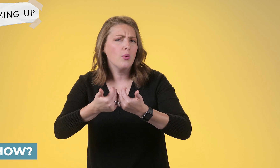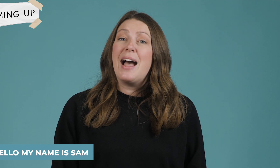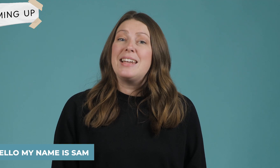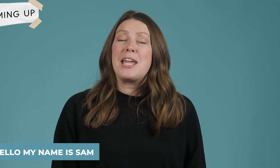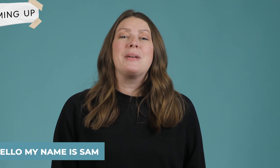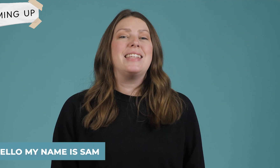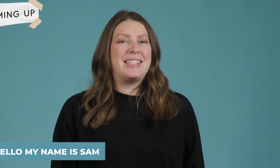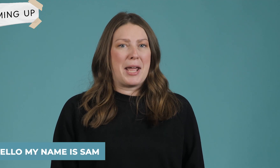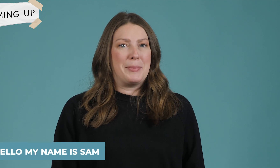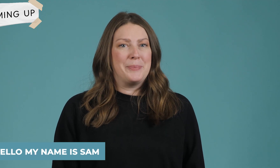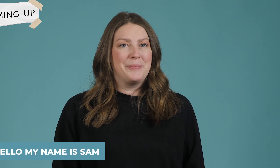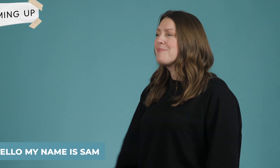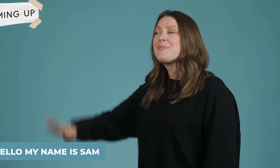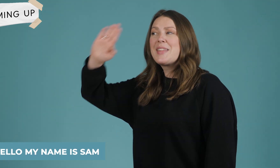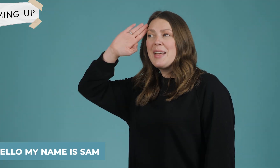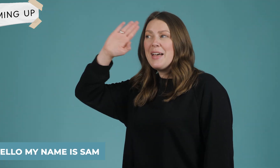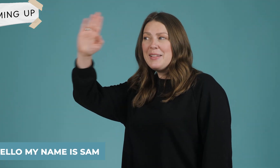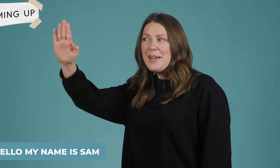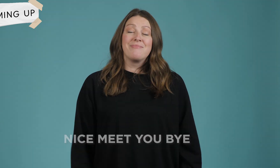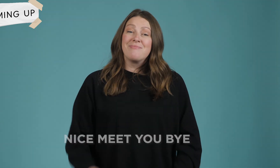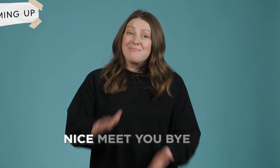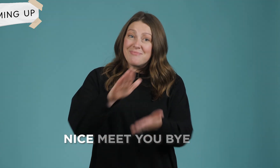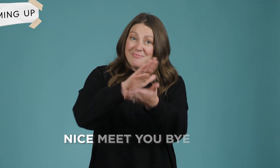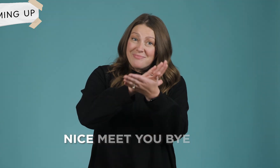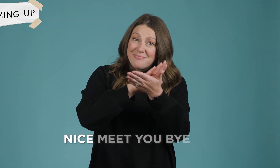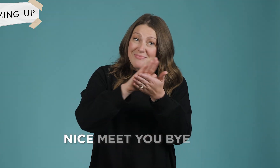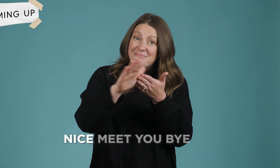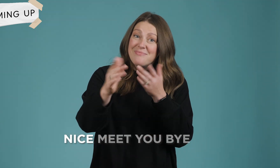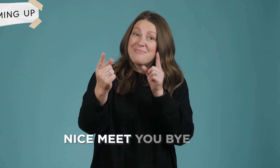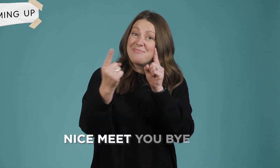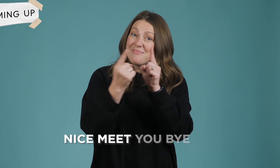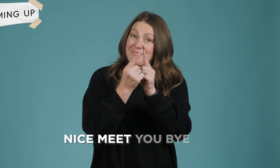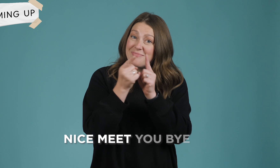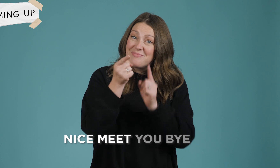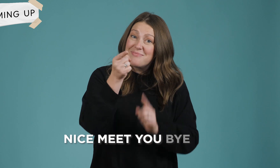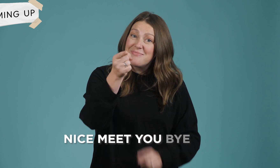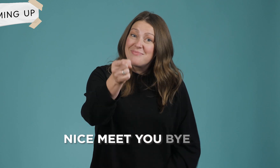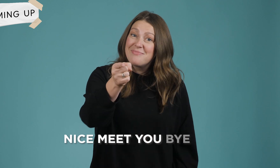Ask how someone is, and respond along with all the phrases and tools that coincide.